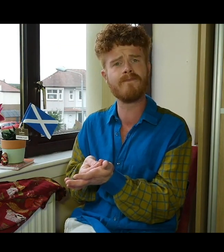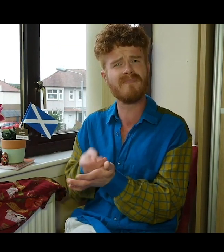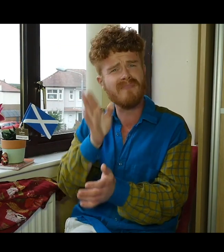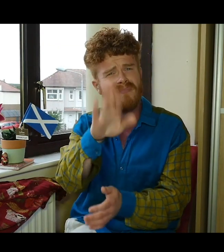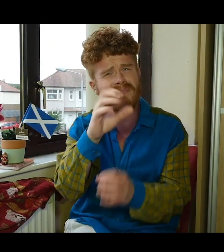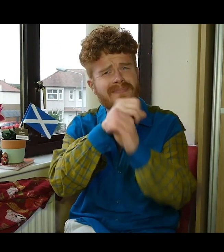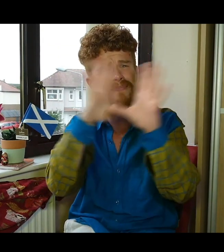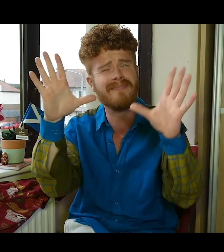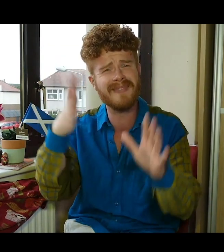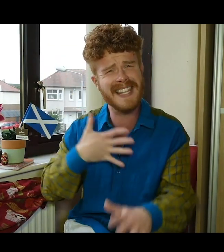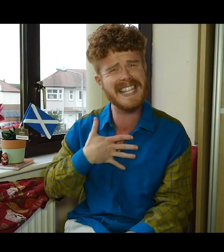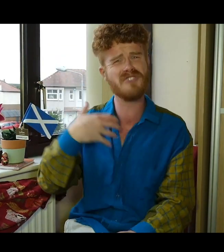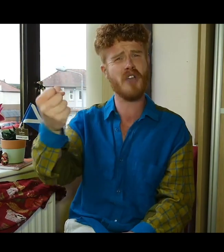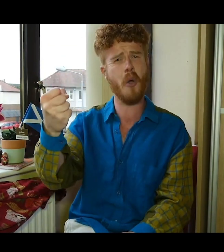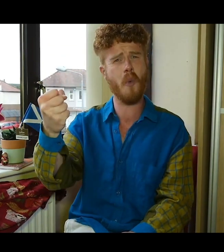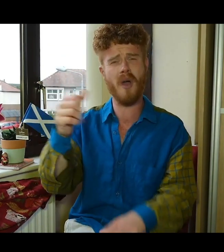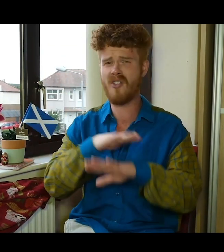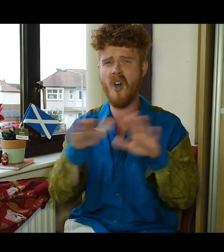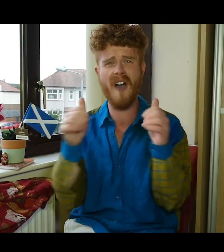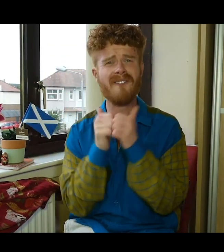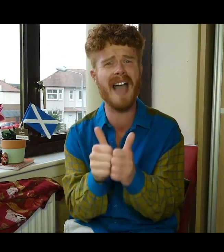Anyway, you should google Banksy, he's cool.